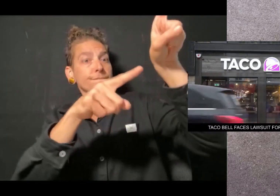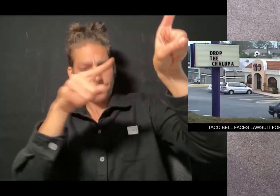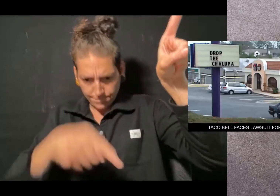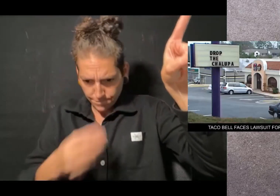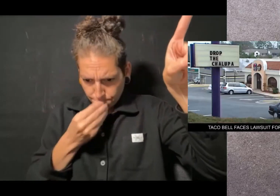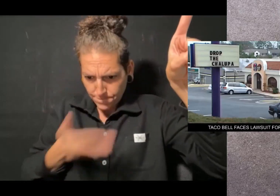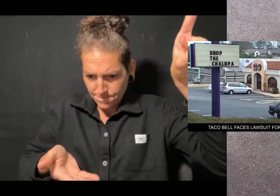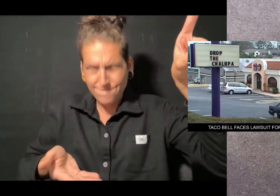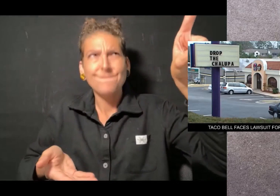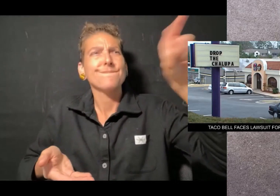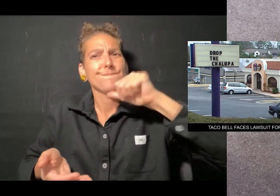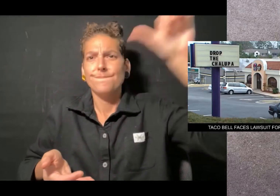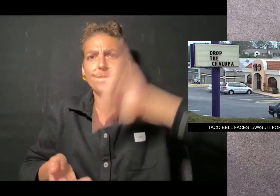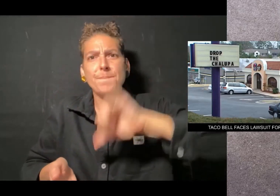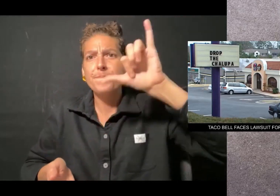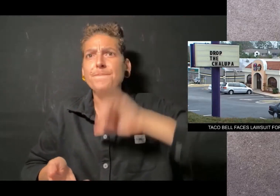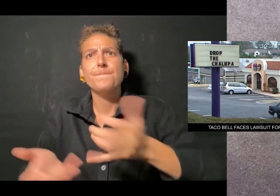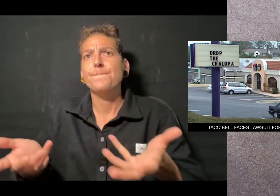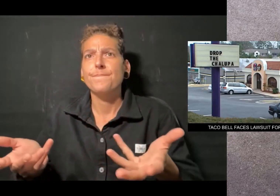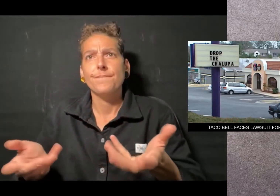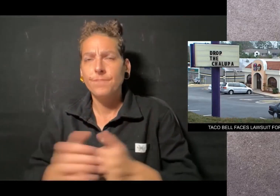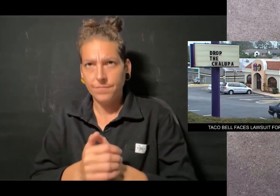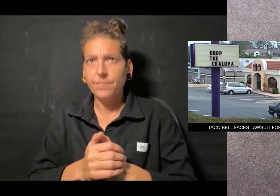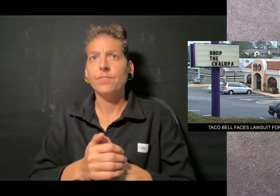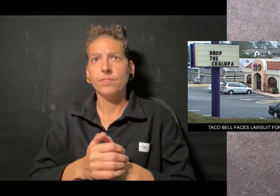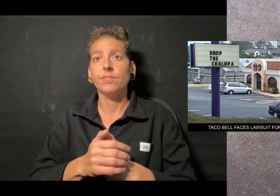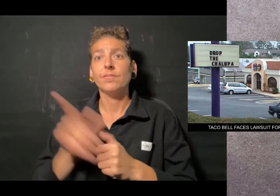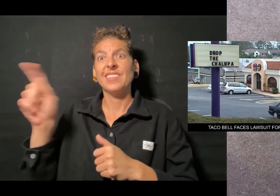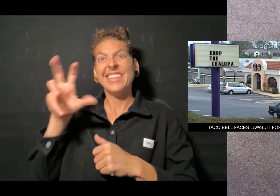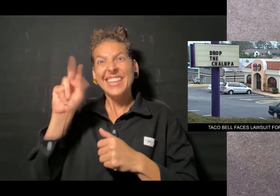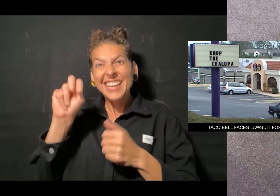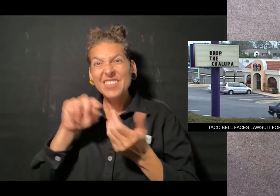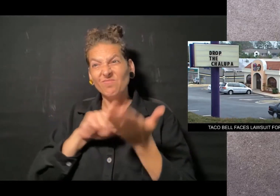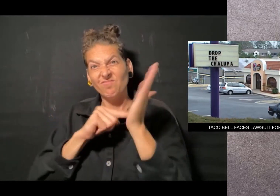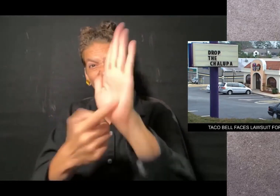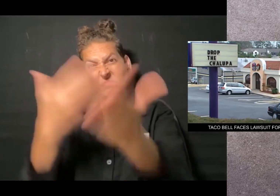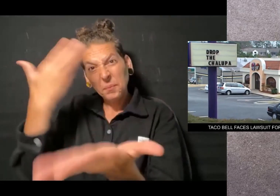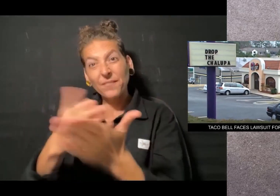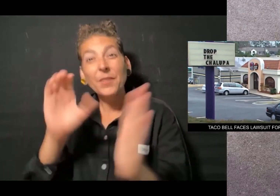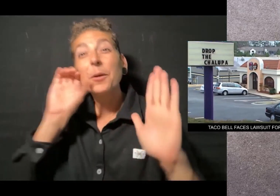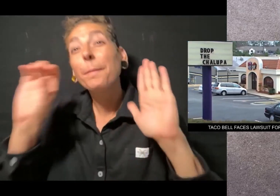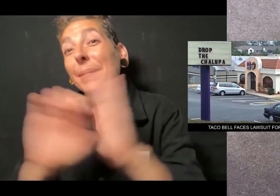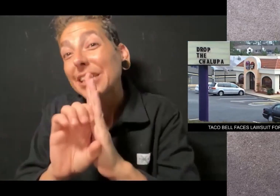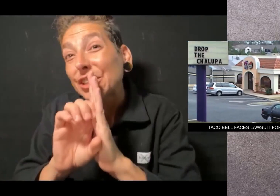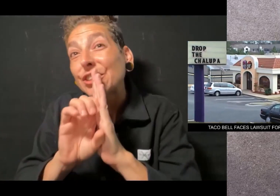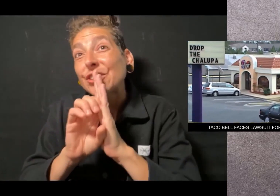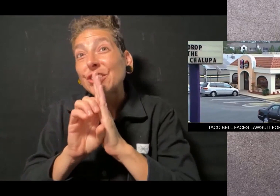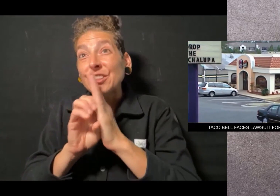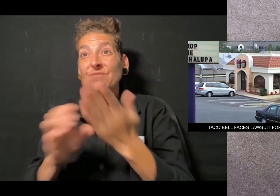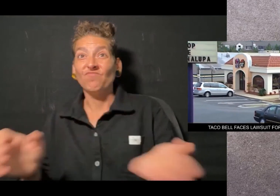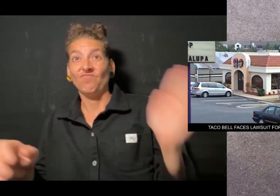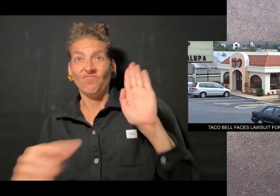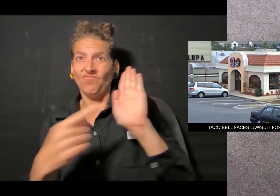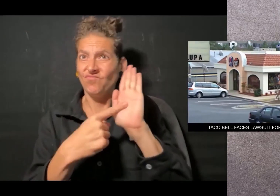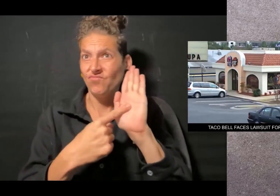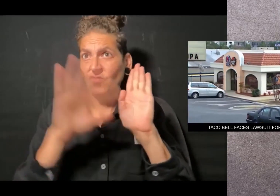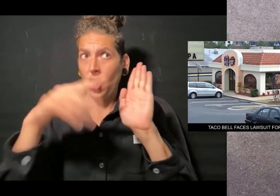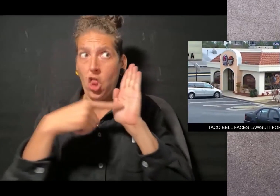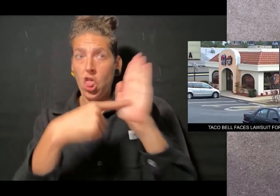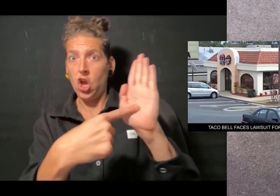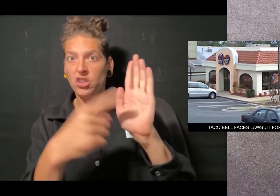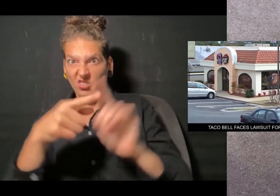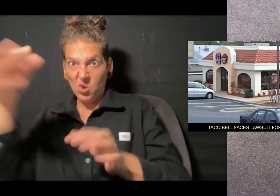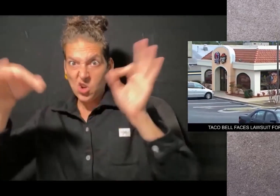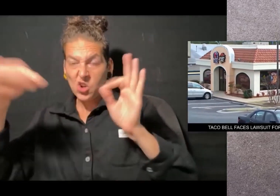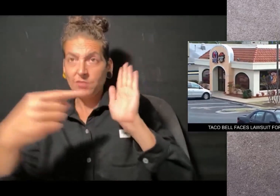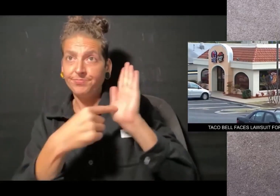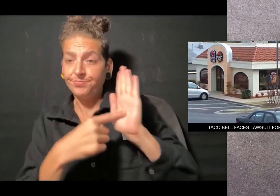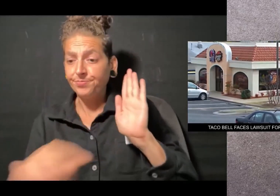not look like the menu items served he even brought pictures to court one showing the